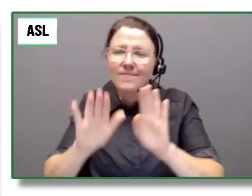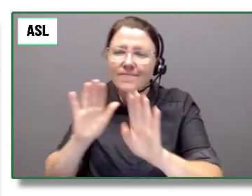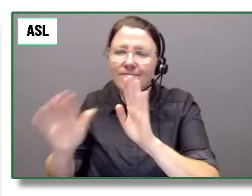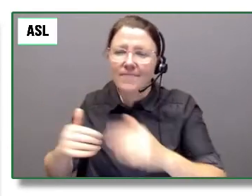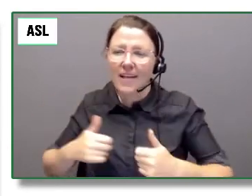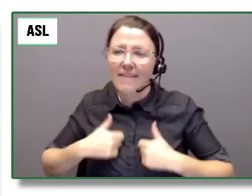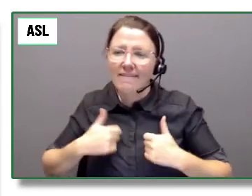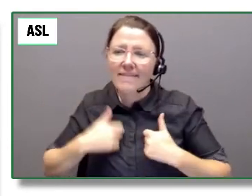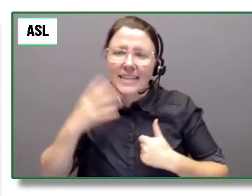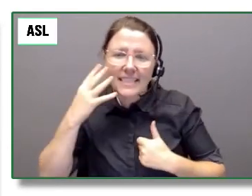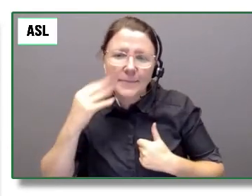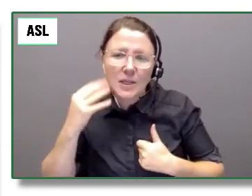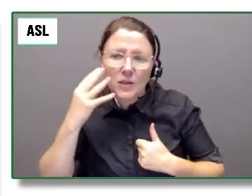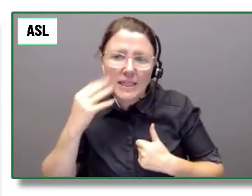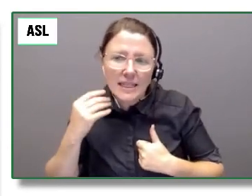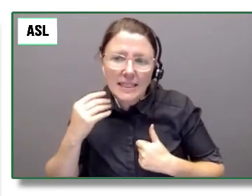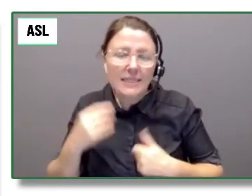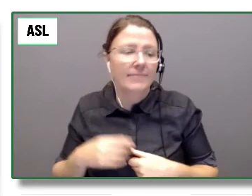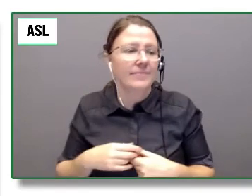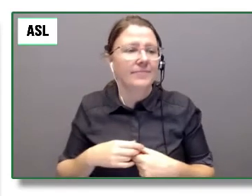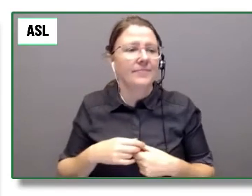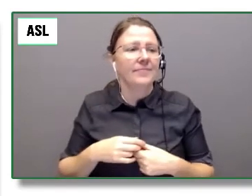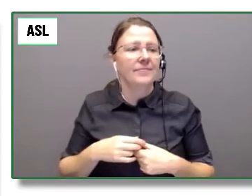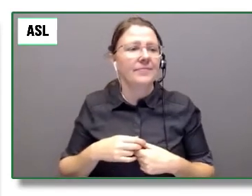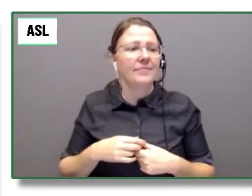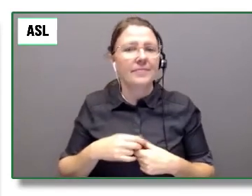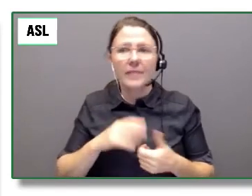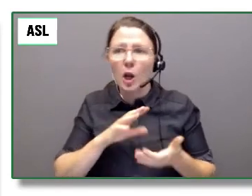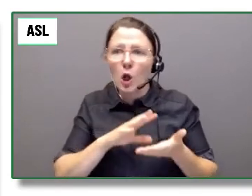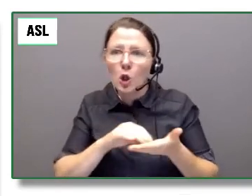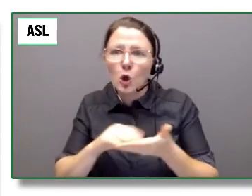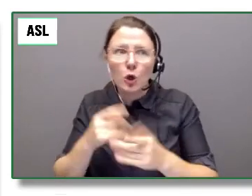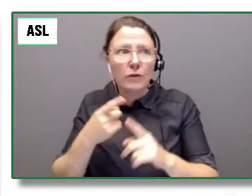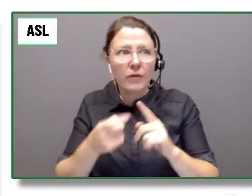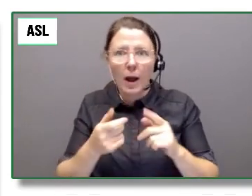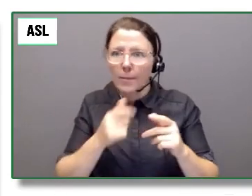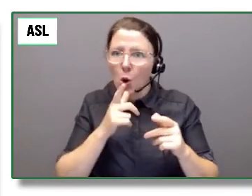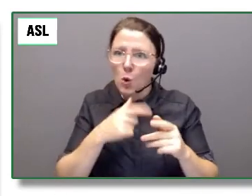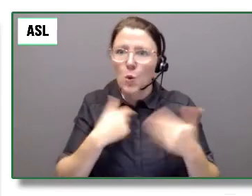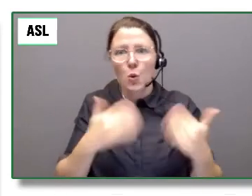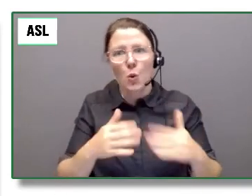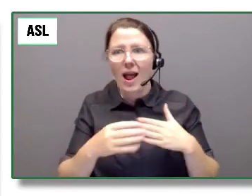about educators and leaders who are paving the way, to identify those